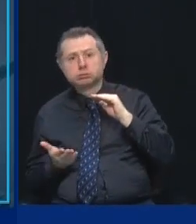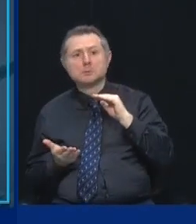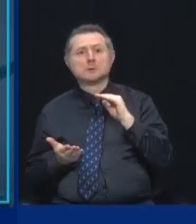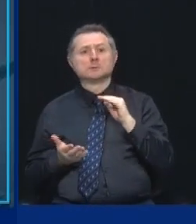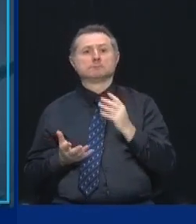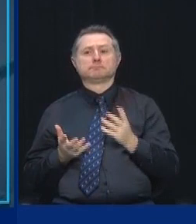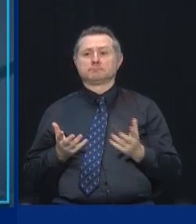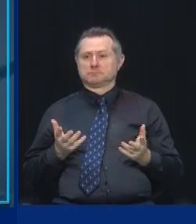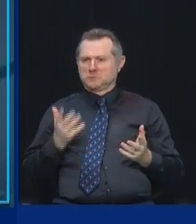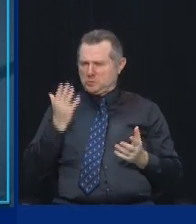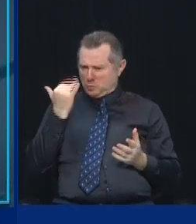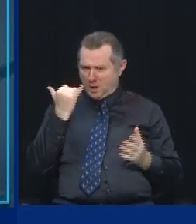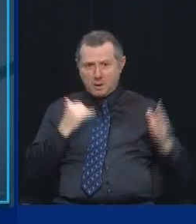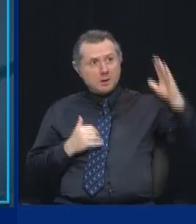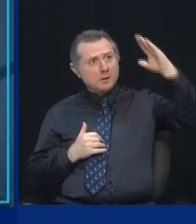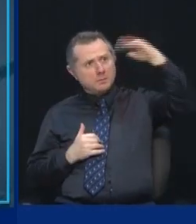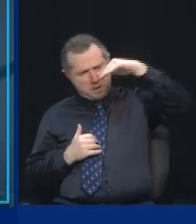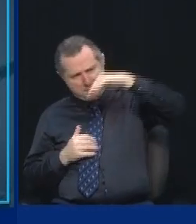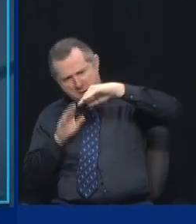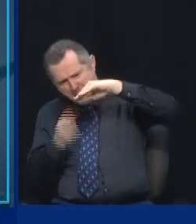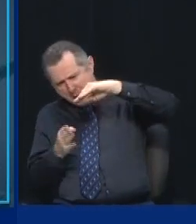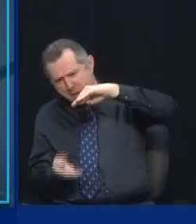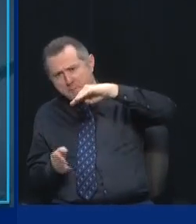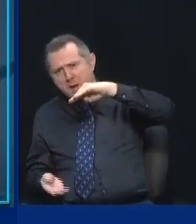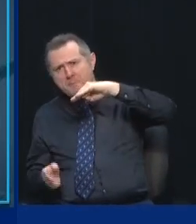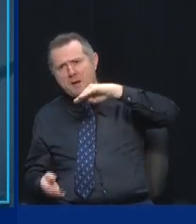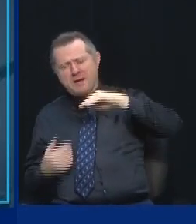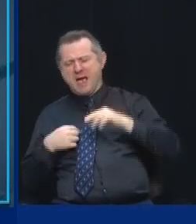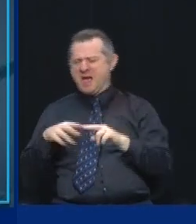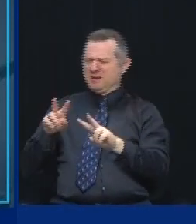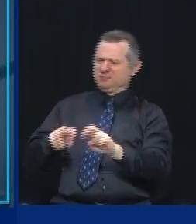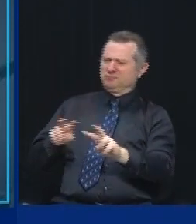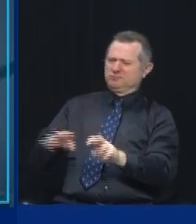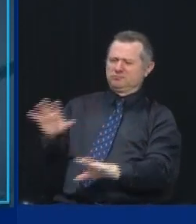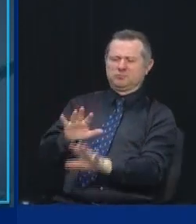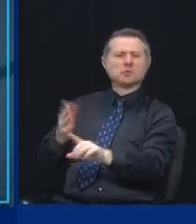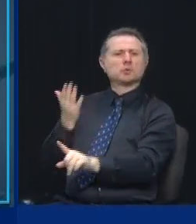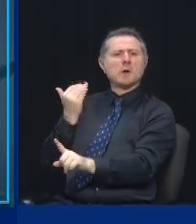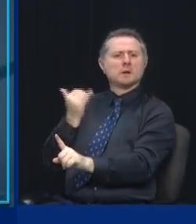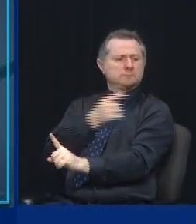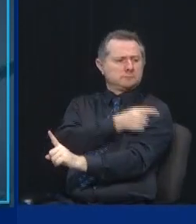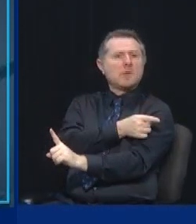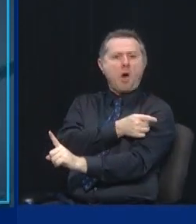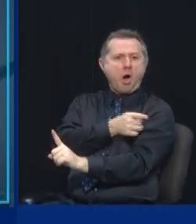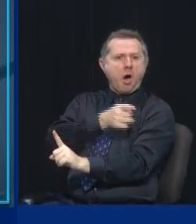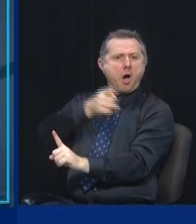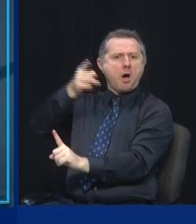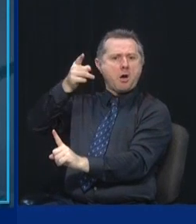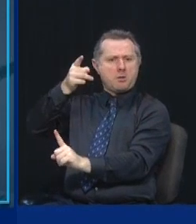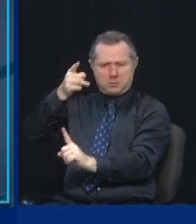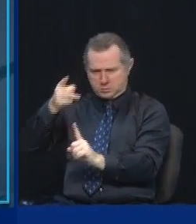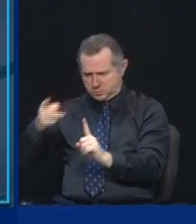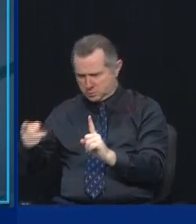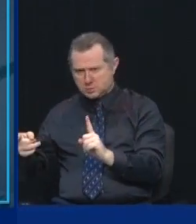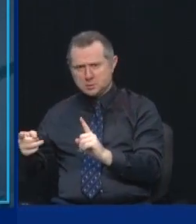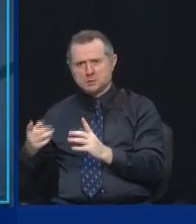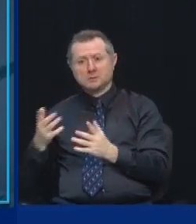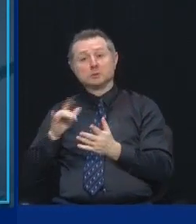DROPPED APRIL 19th. DROPPED APRIL 26th.